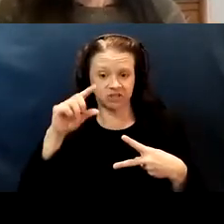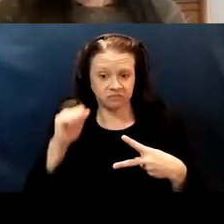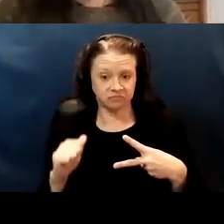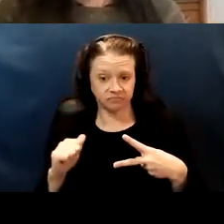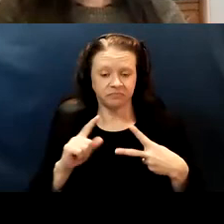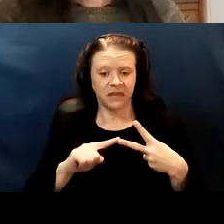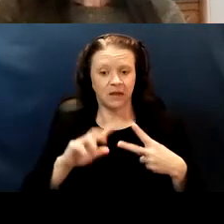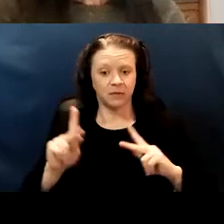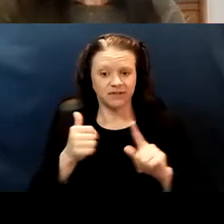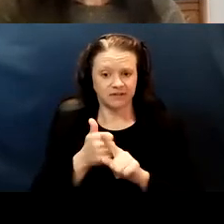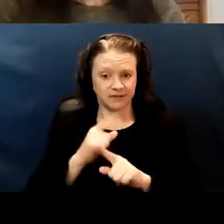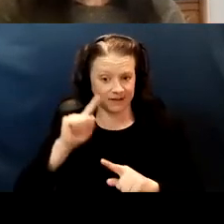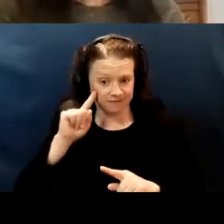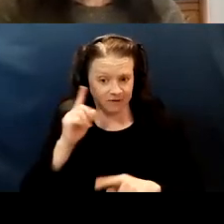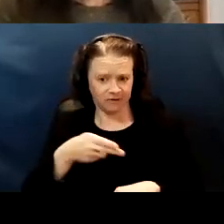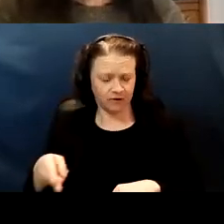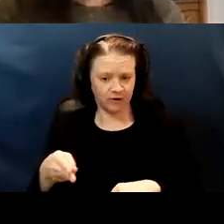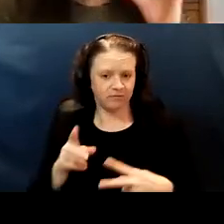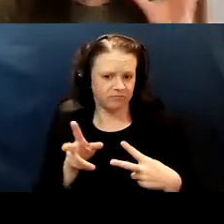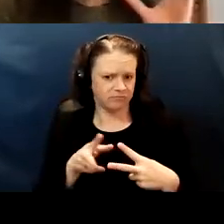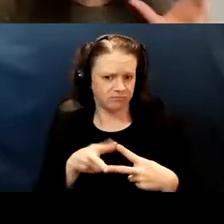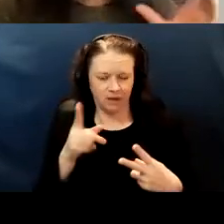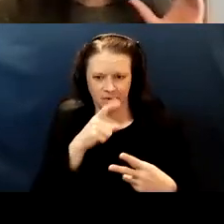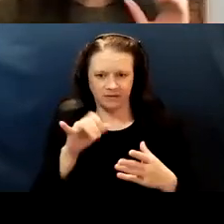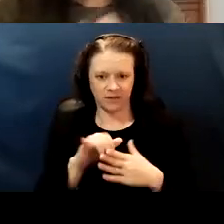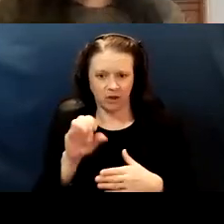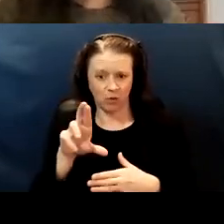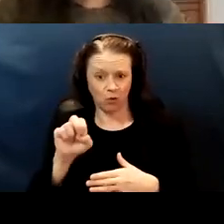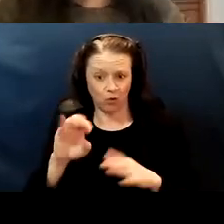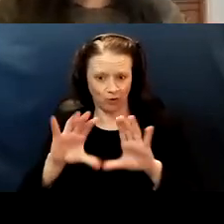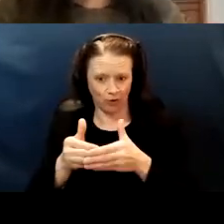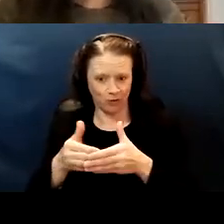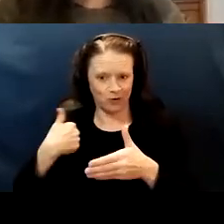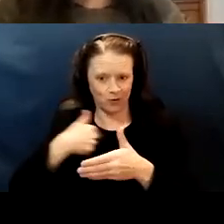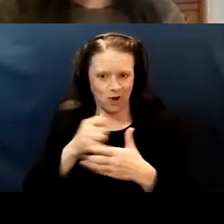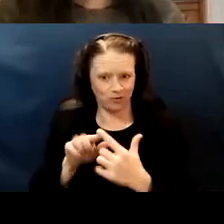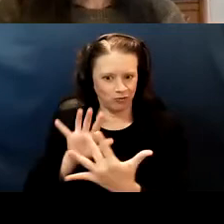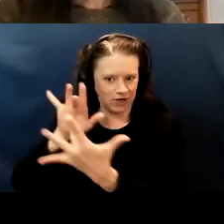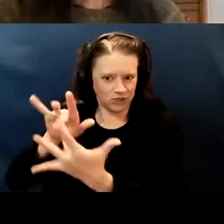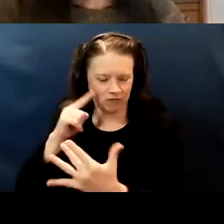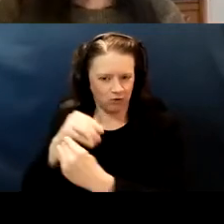or hard-of-hearing, because that's really the core group we want to make sure we're reaching for our virtual programs but there are